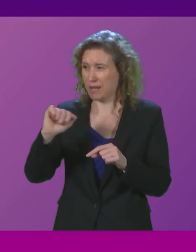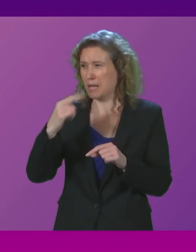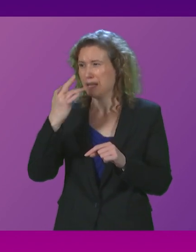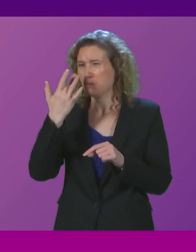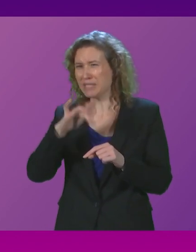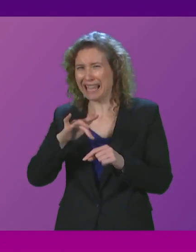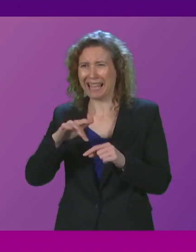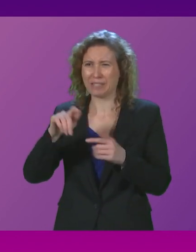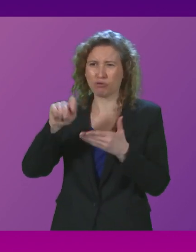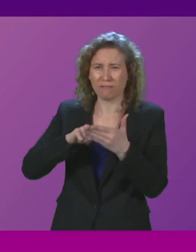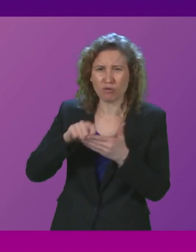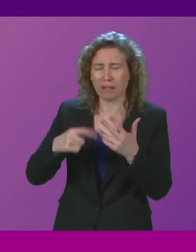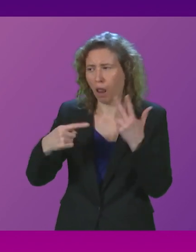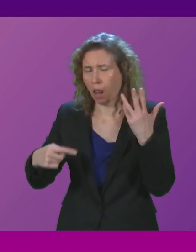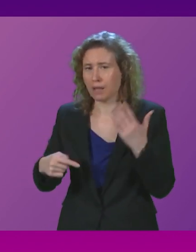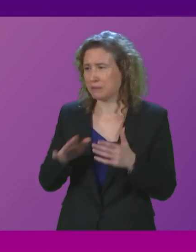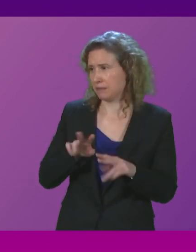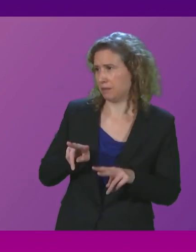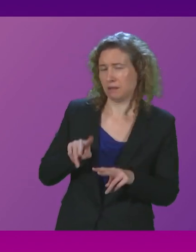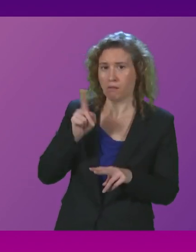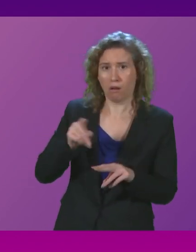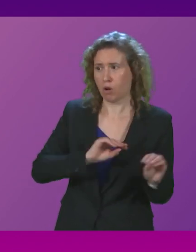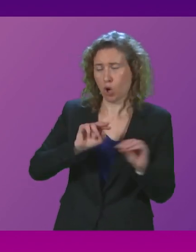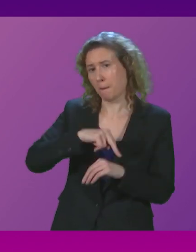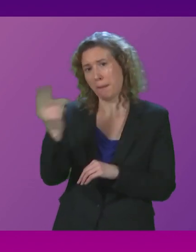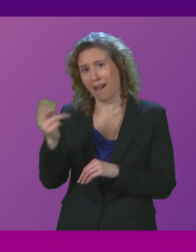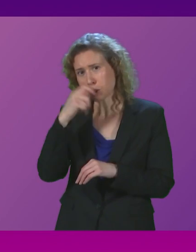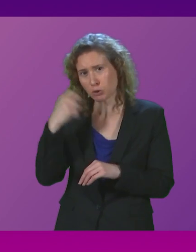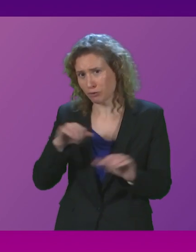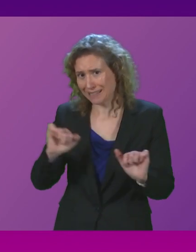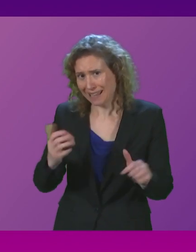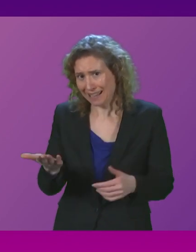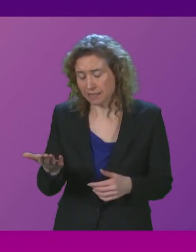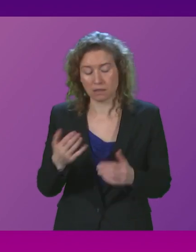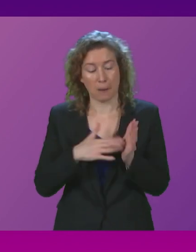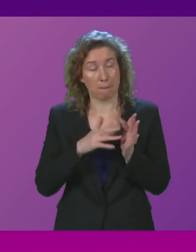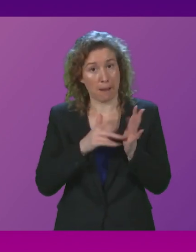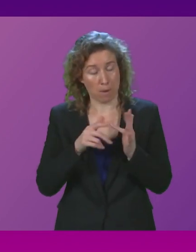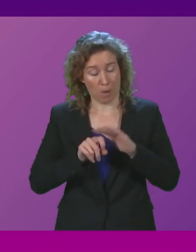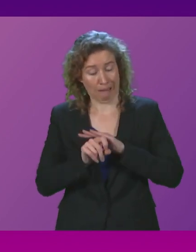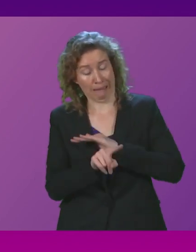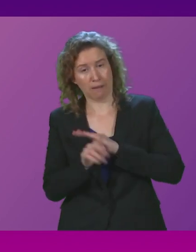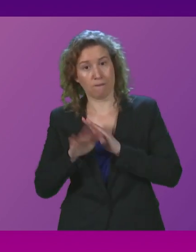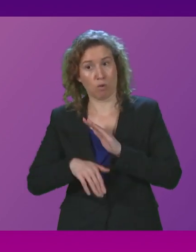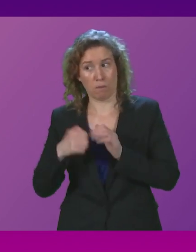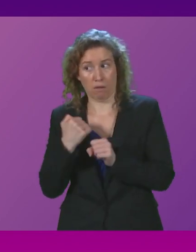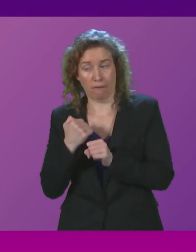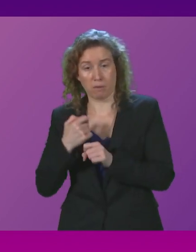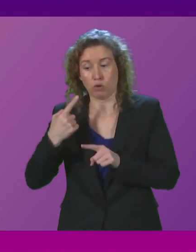no chance of early return for our Ukrainian guests. A memo that was leaked to The Herald from the Government’s rapid rehousing group has